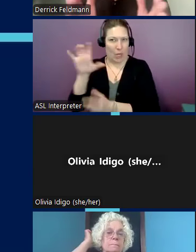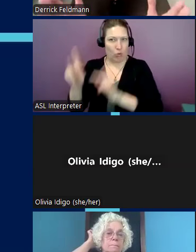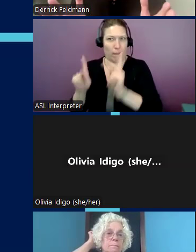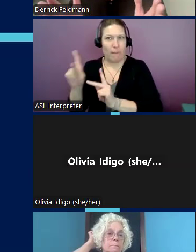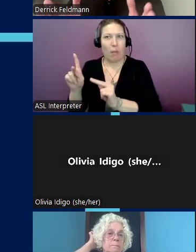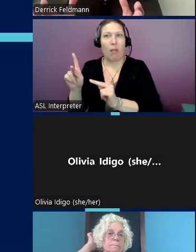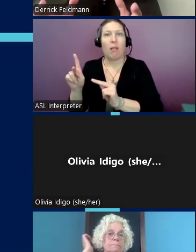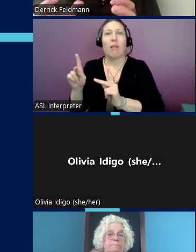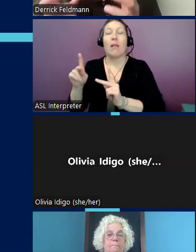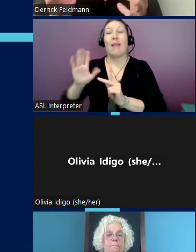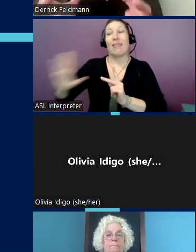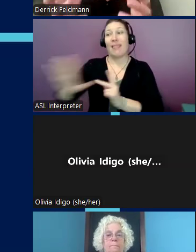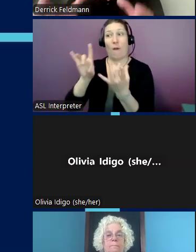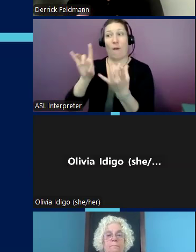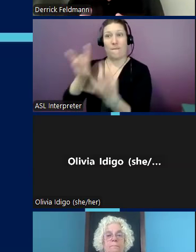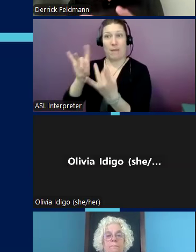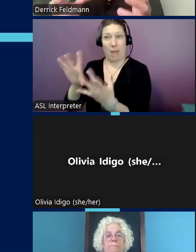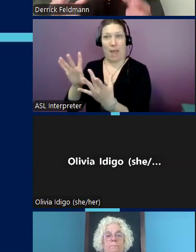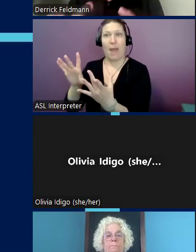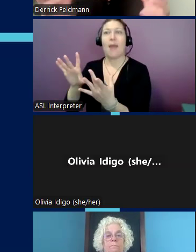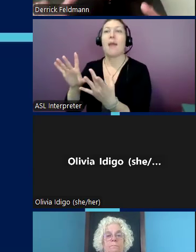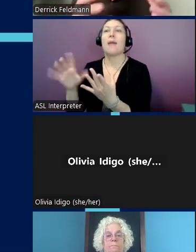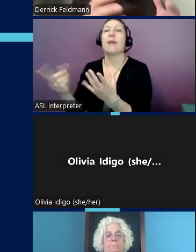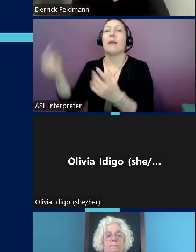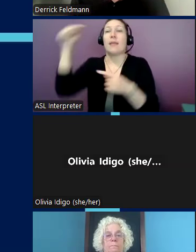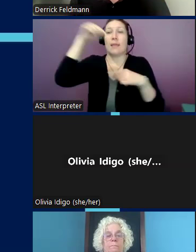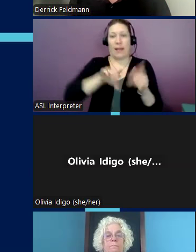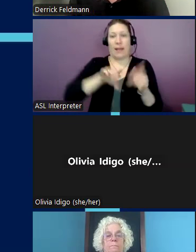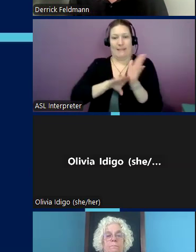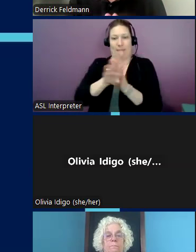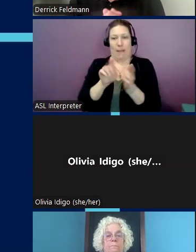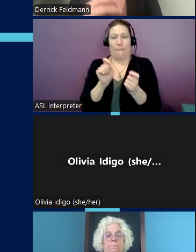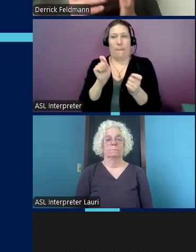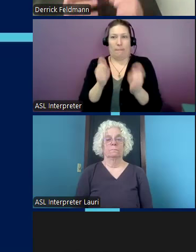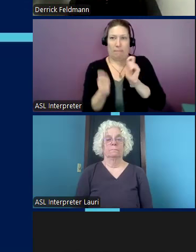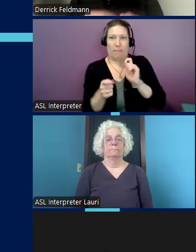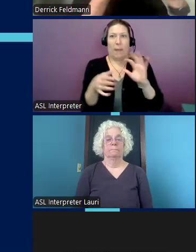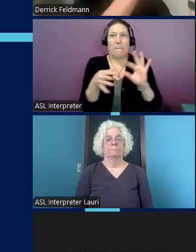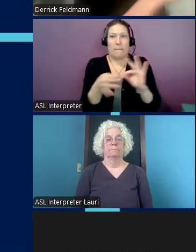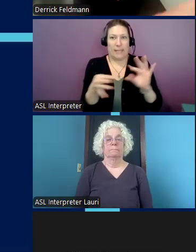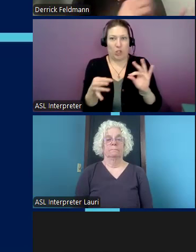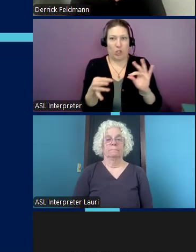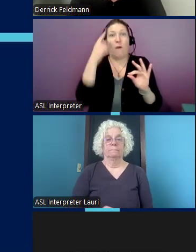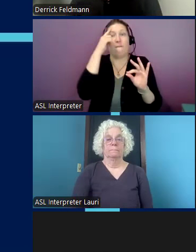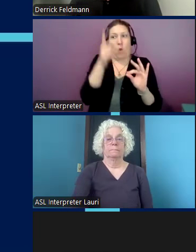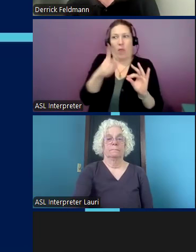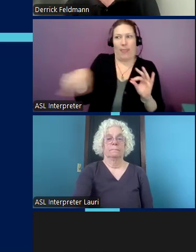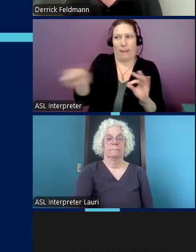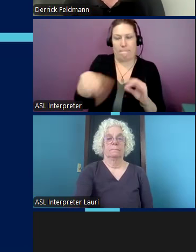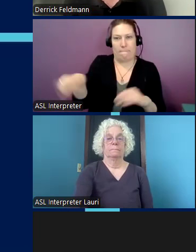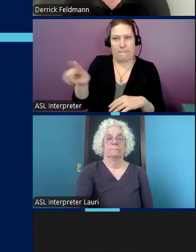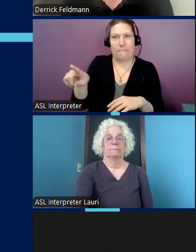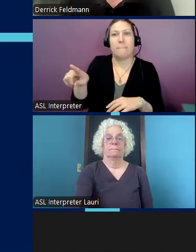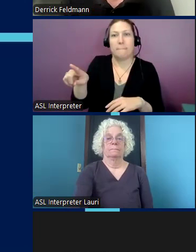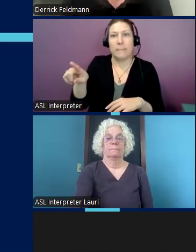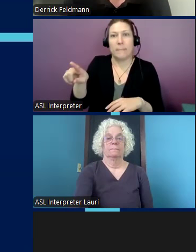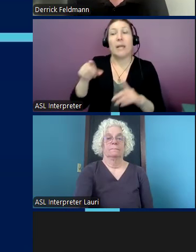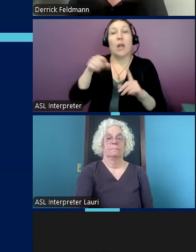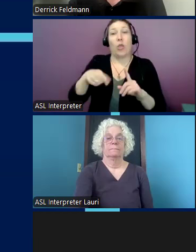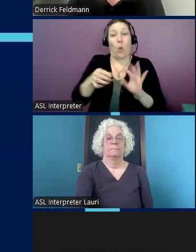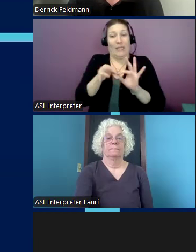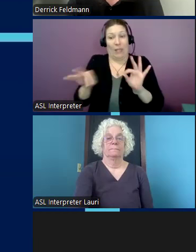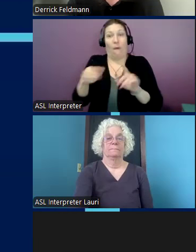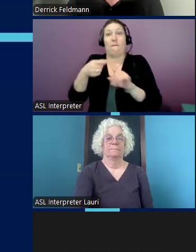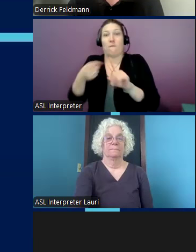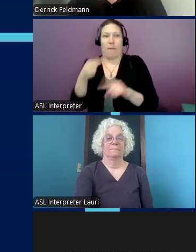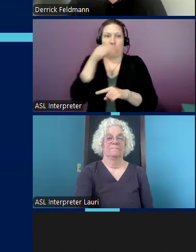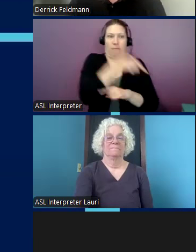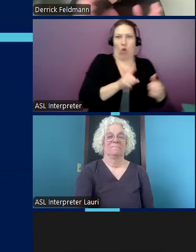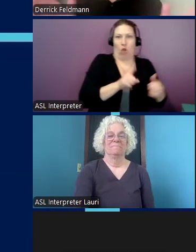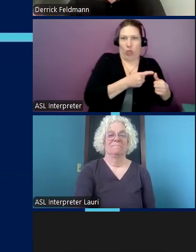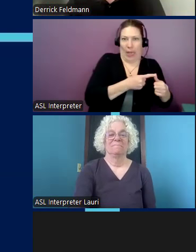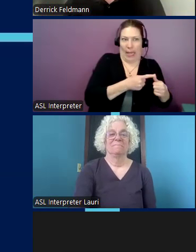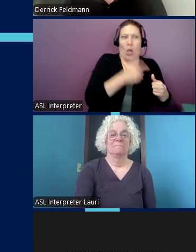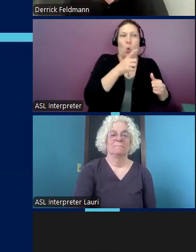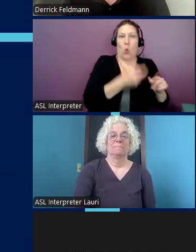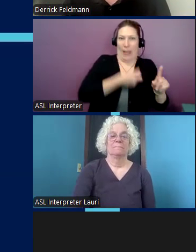But it's a response to the messages developed by trusted messengers, developed from our populations disproportionately impacted by suicide.